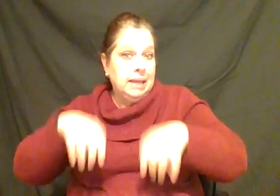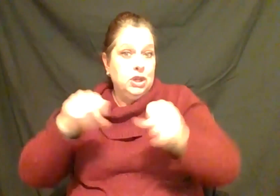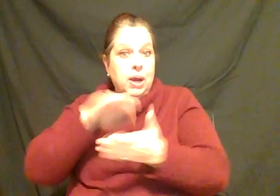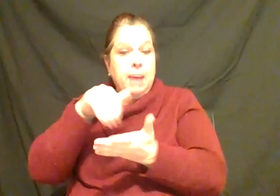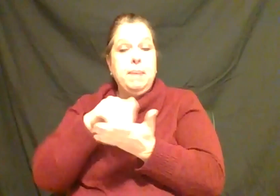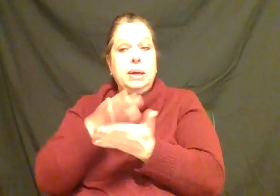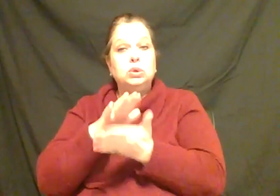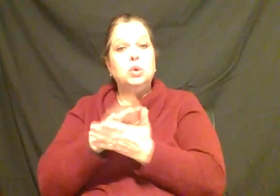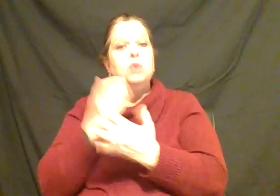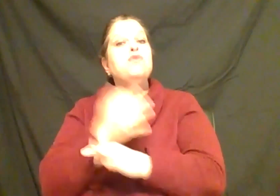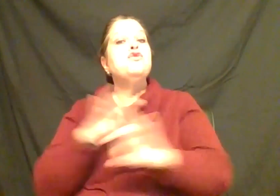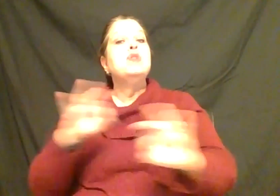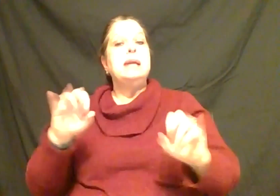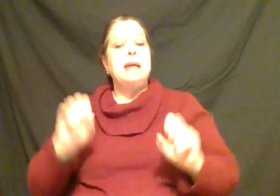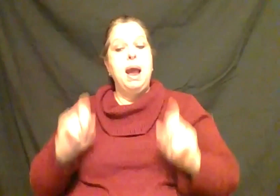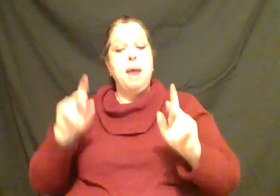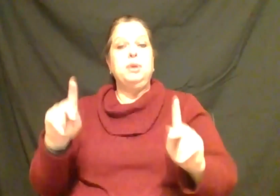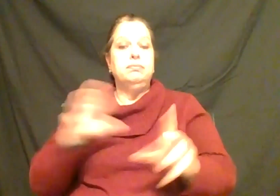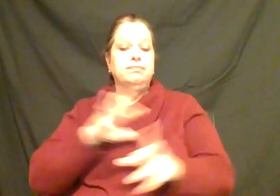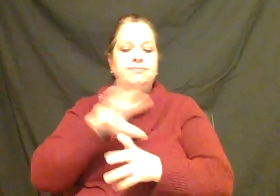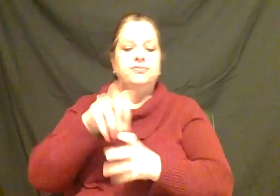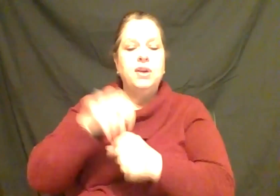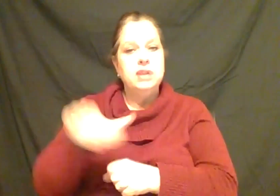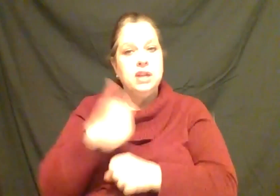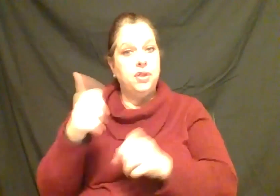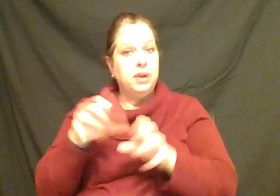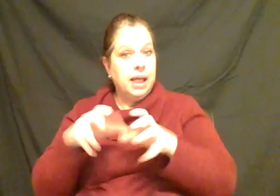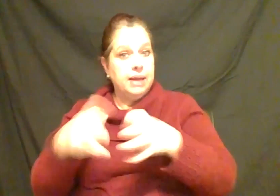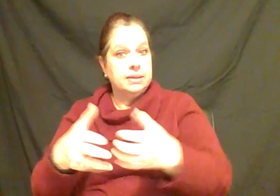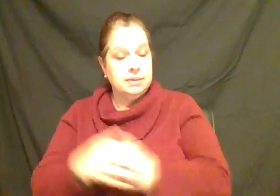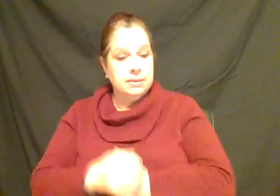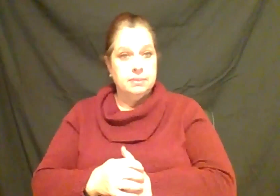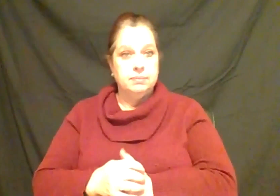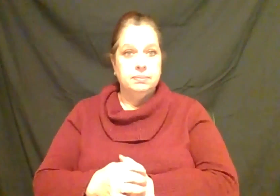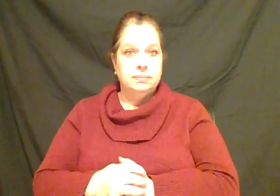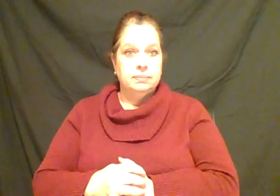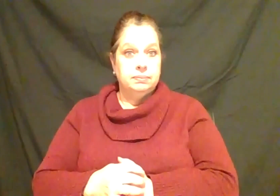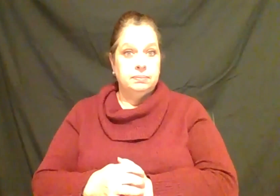up opportunities for them to engage in other coursework i mean and hopefully the listening